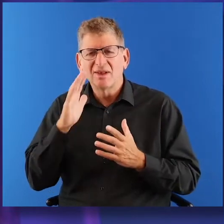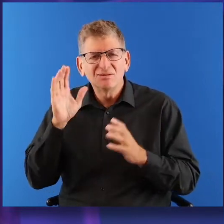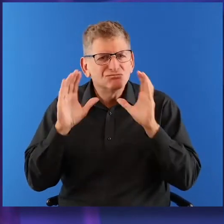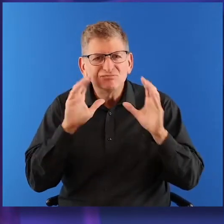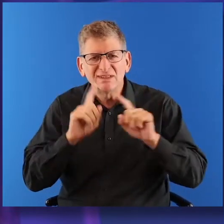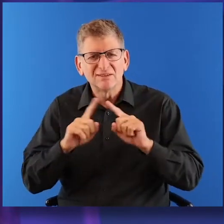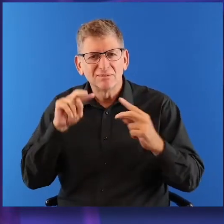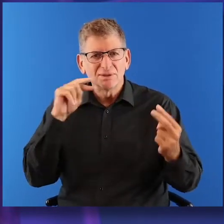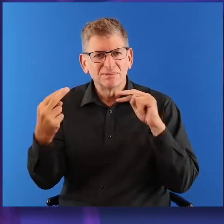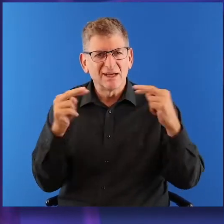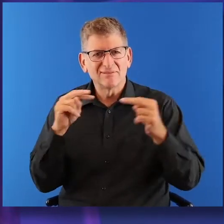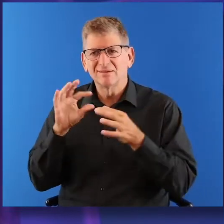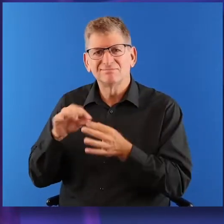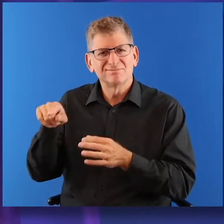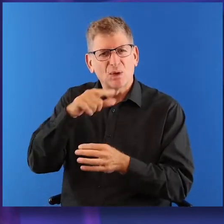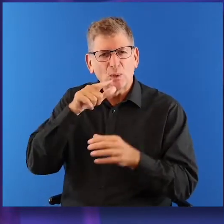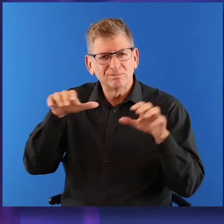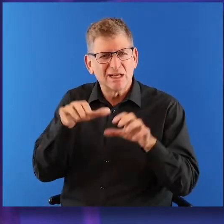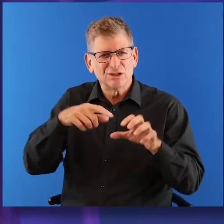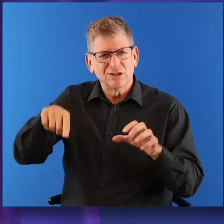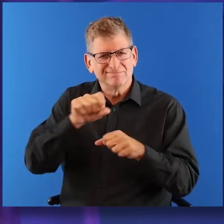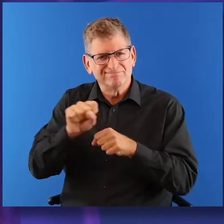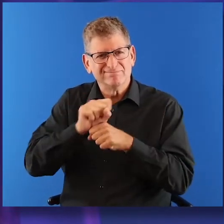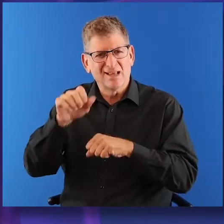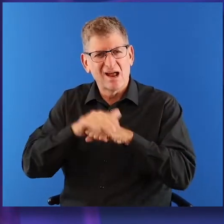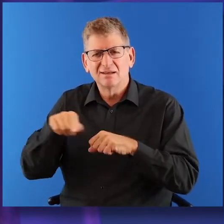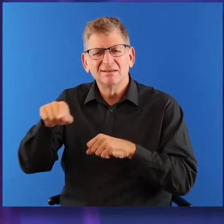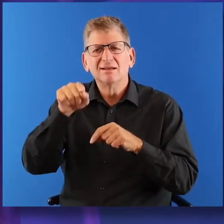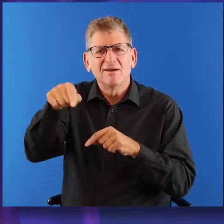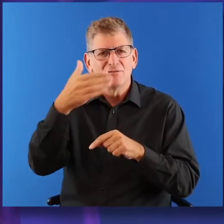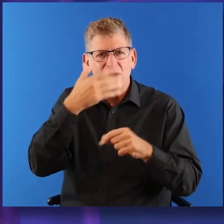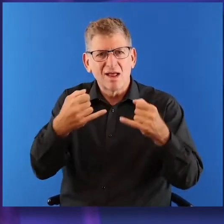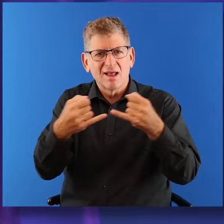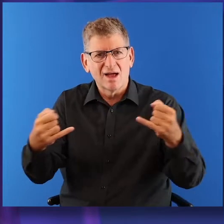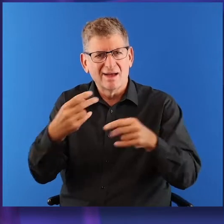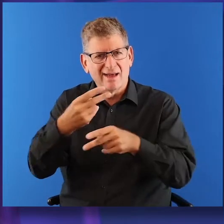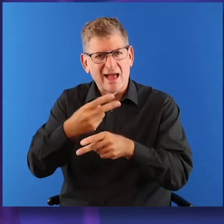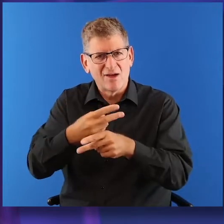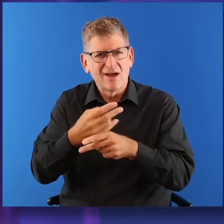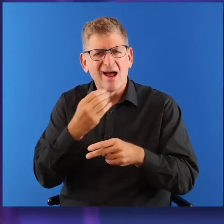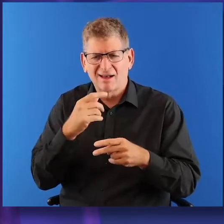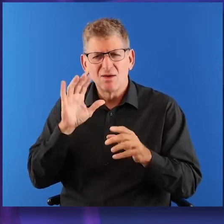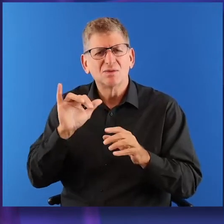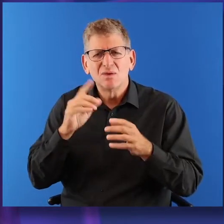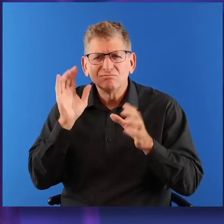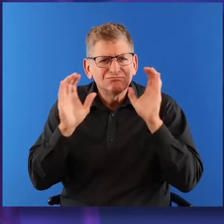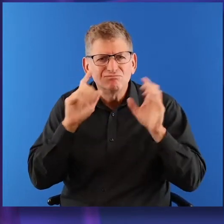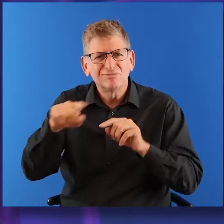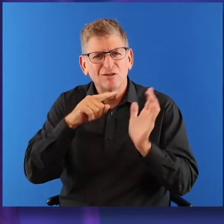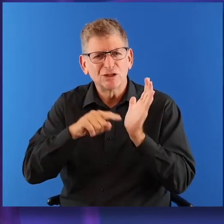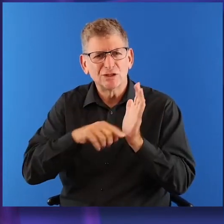we'll hear how researchers are using health data in new ways to advance the science, and importantly we'll discuss